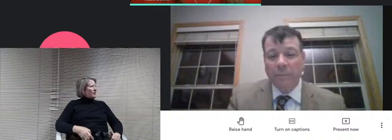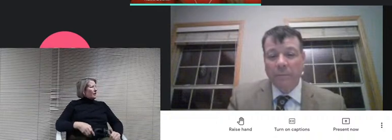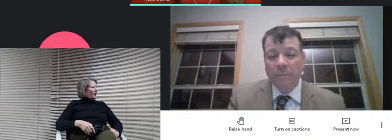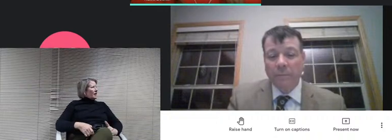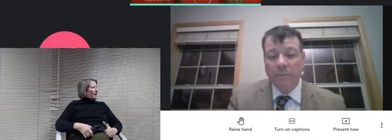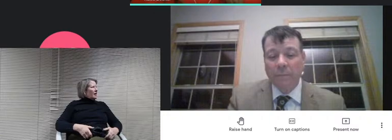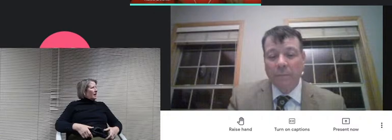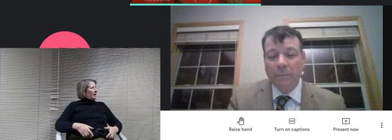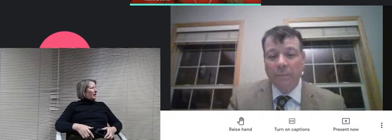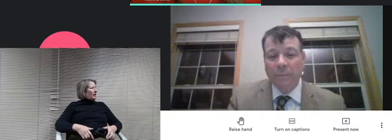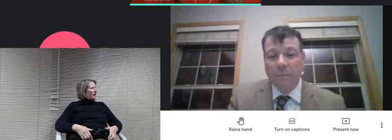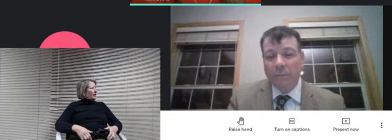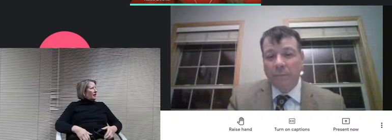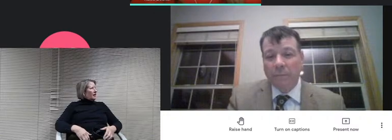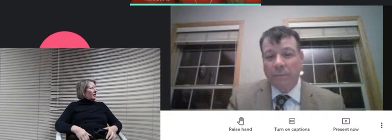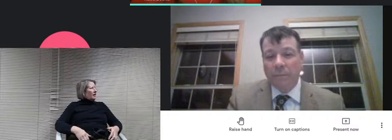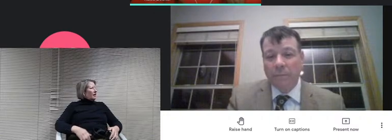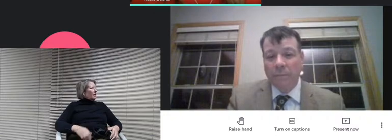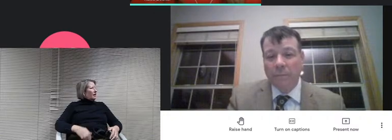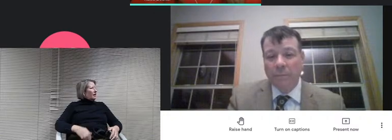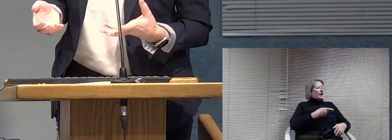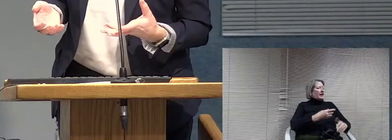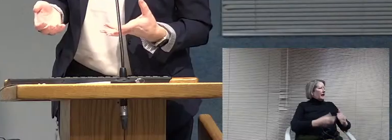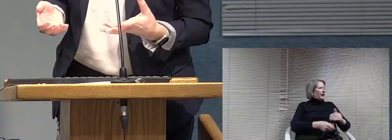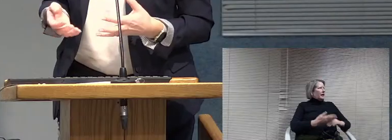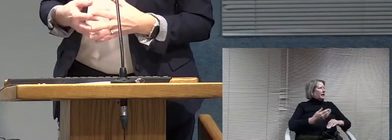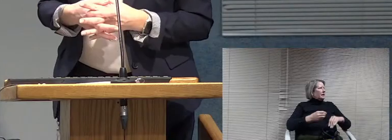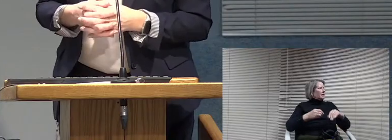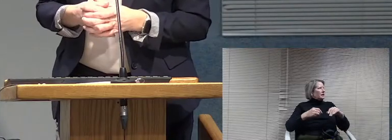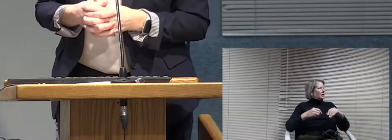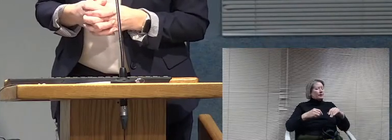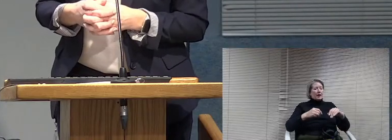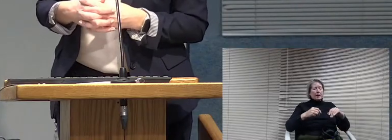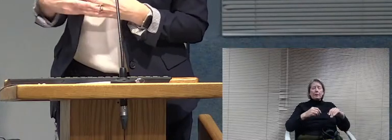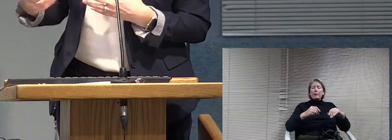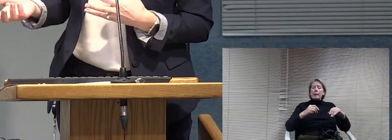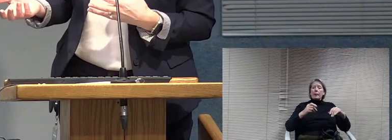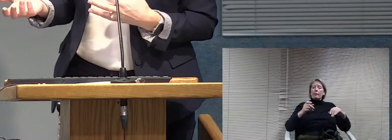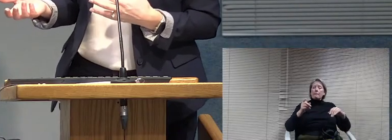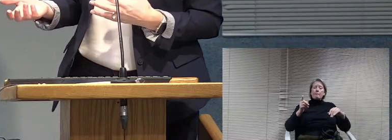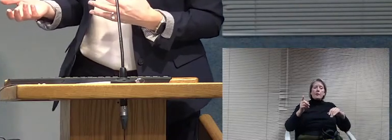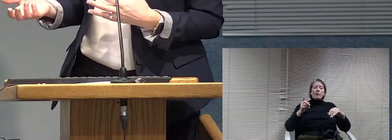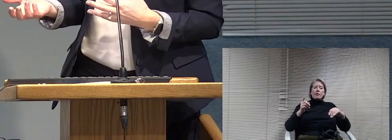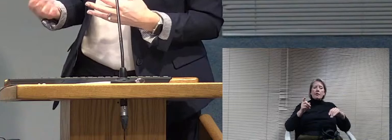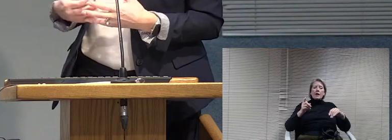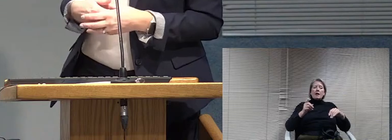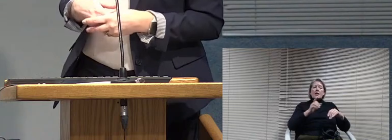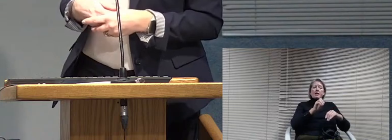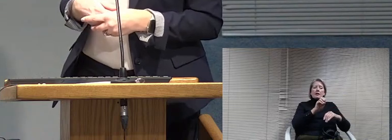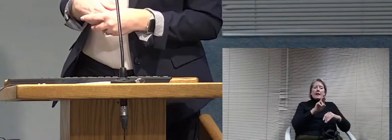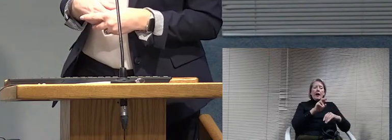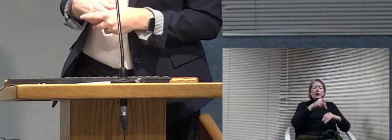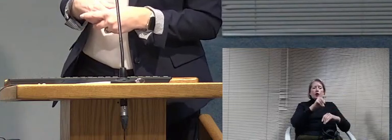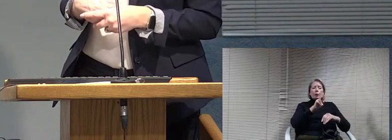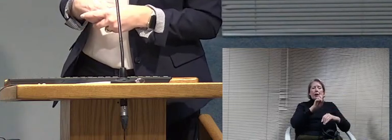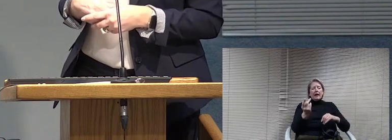Minnetonka High School students to begin the year next year. That's at Doctor Peterson and I have had conversations about